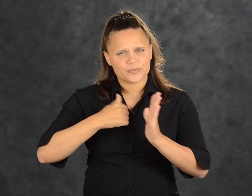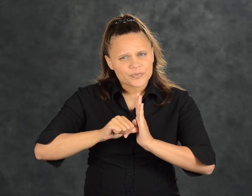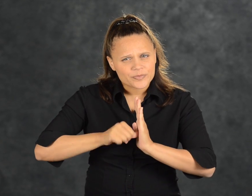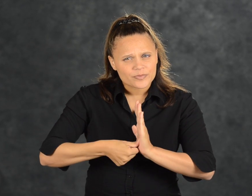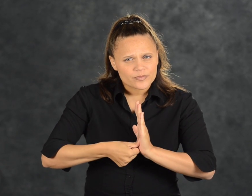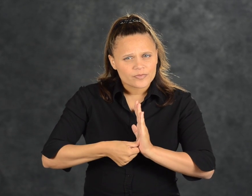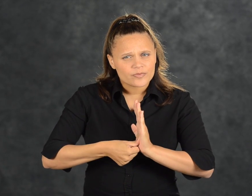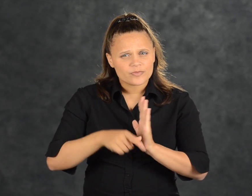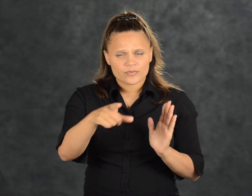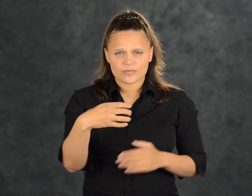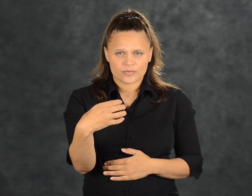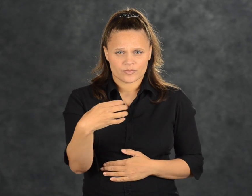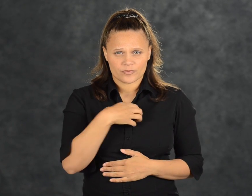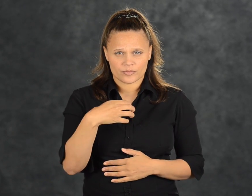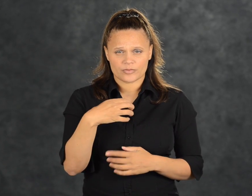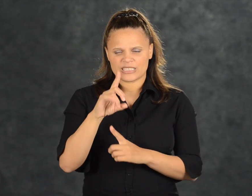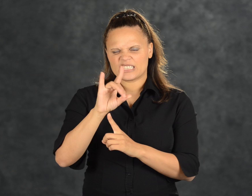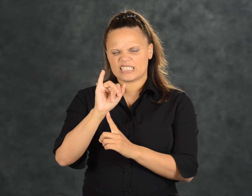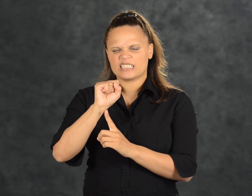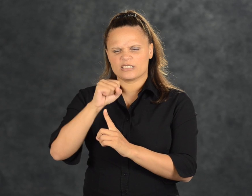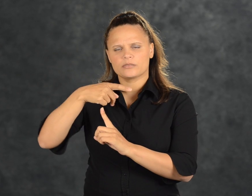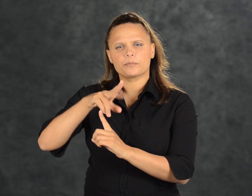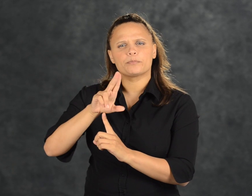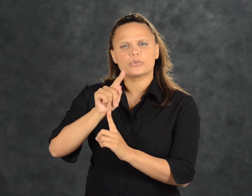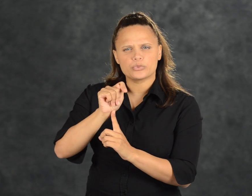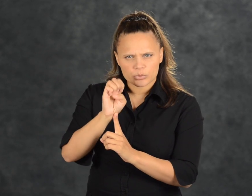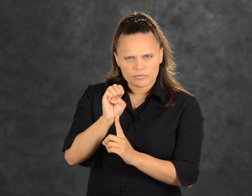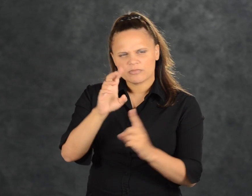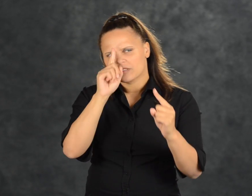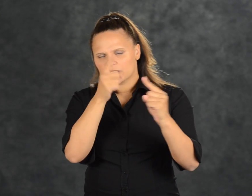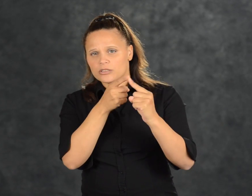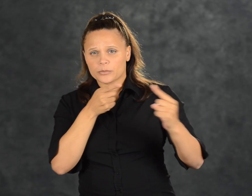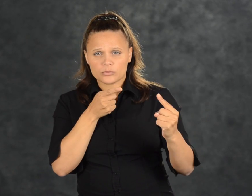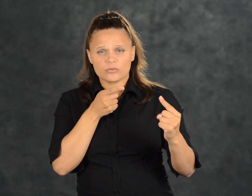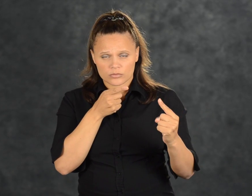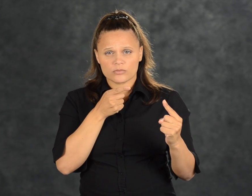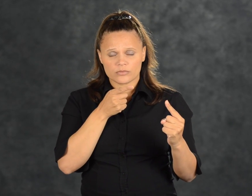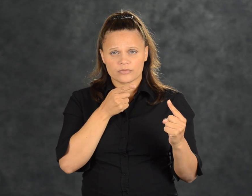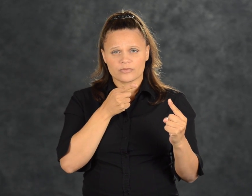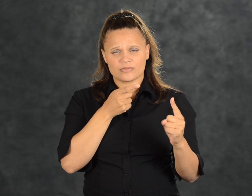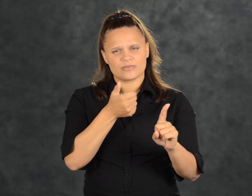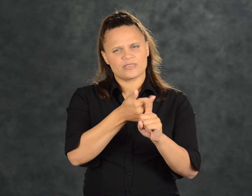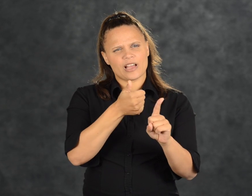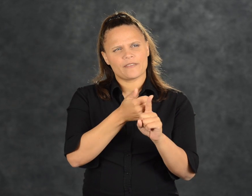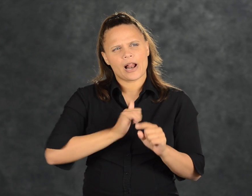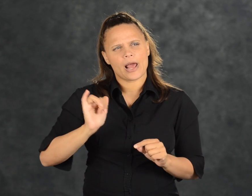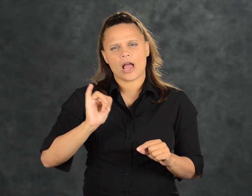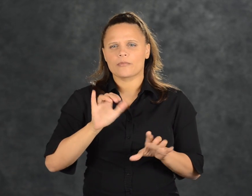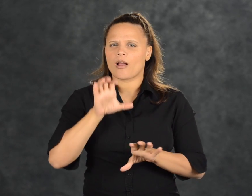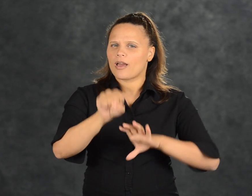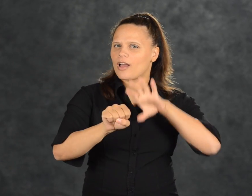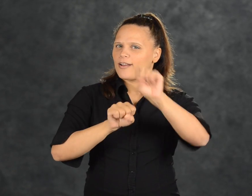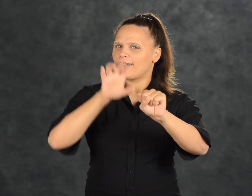The second important rule is that special education disputes are like climbing a ladder.